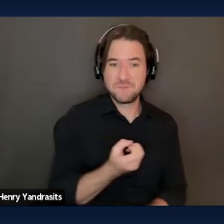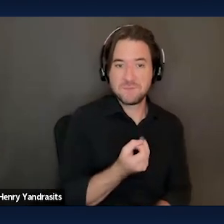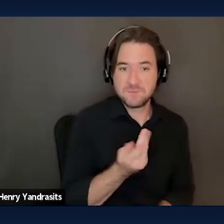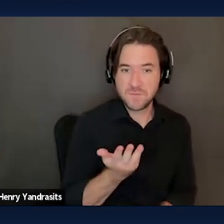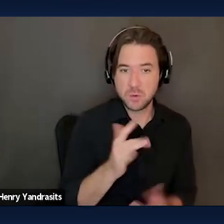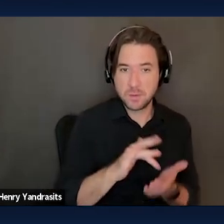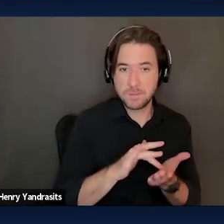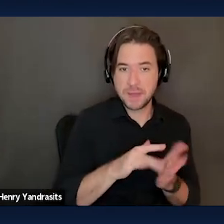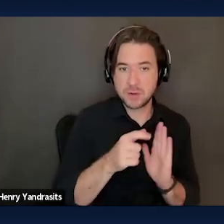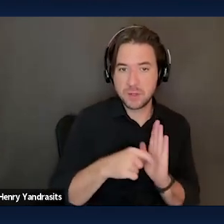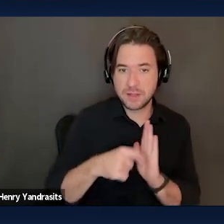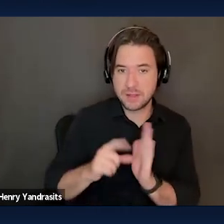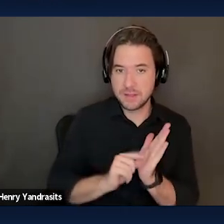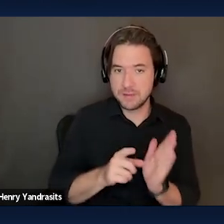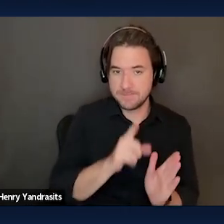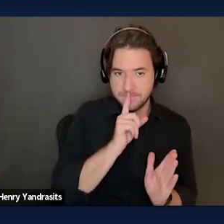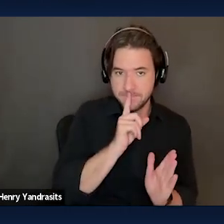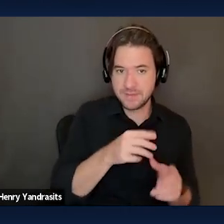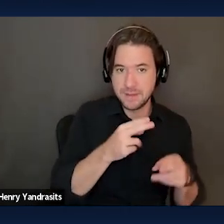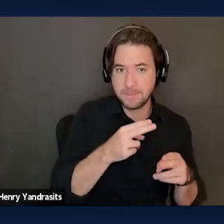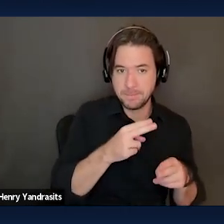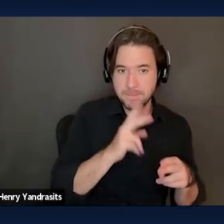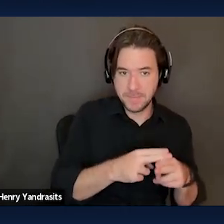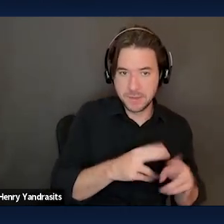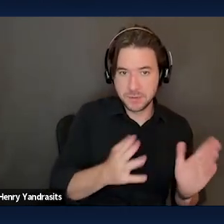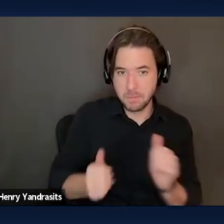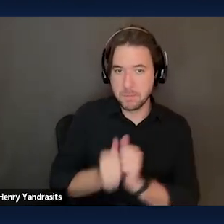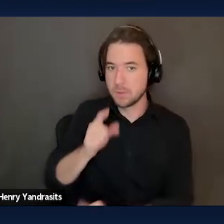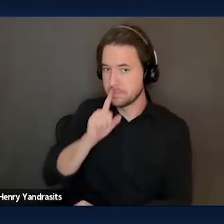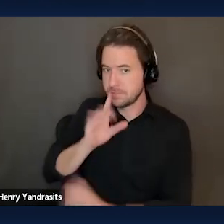So we ended up not doing that richer, more complex part of the search.